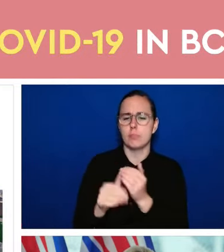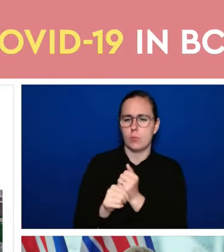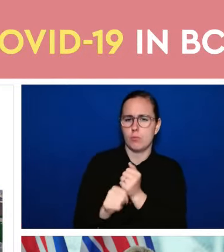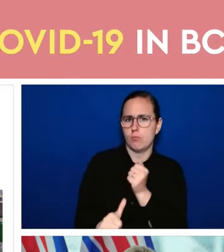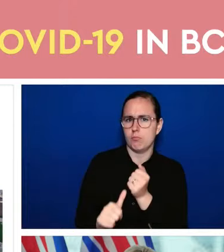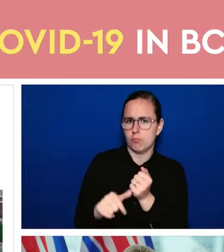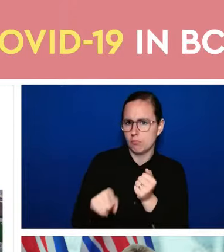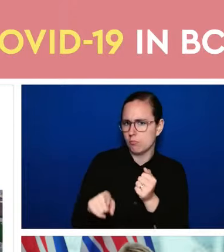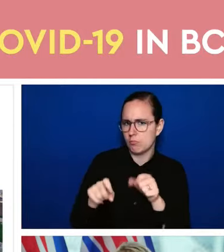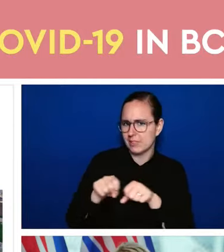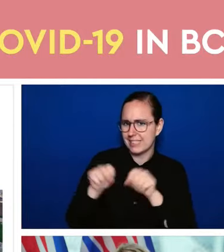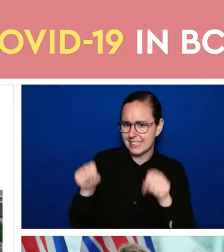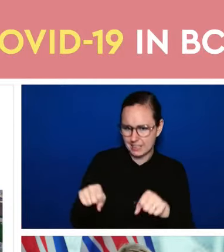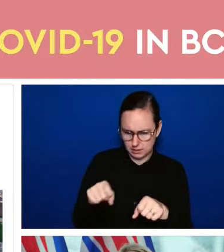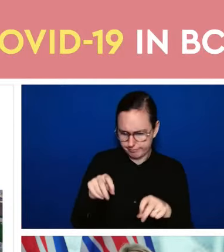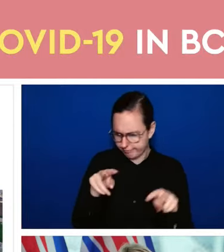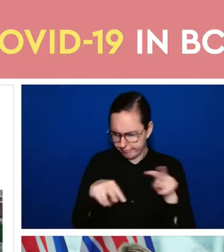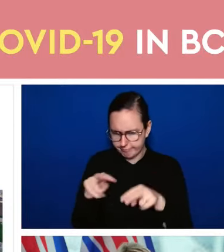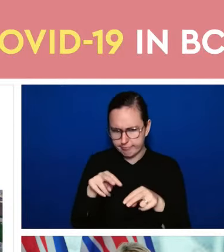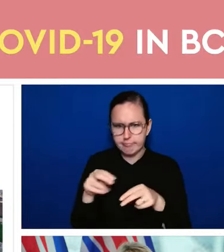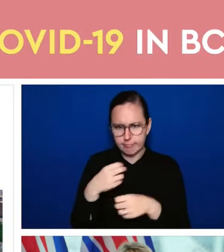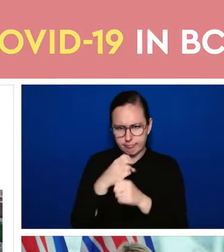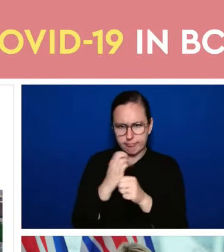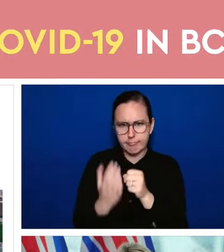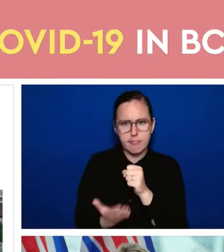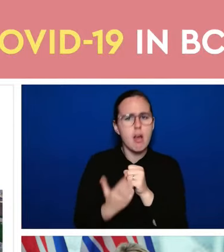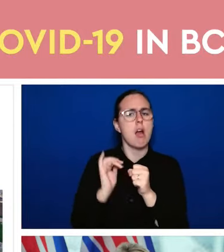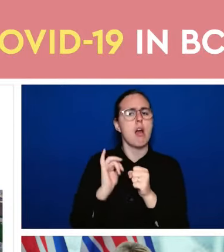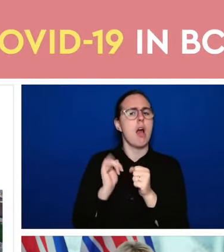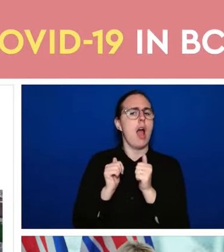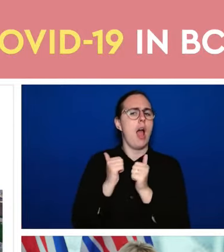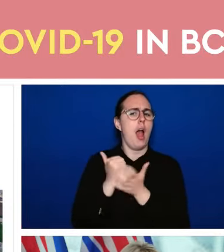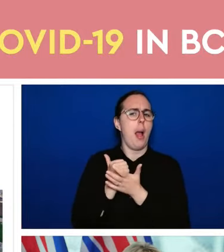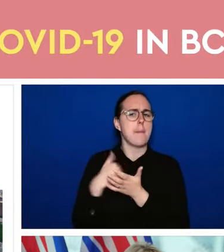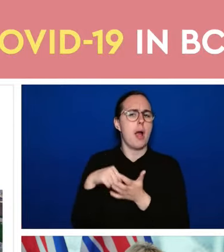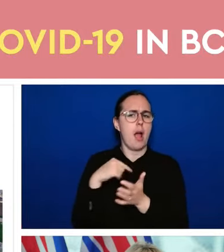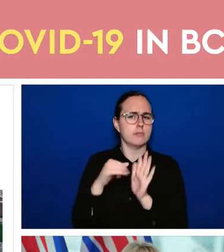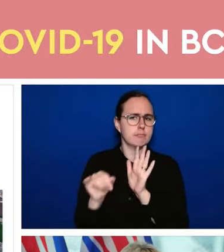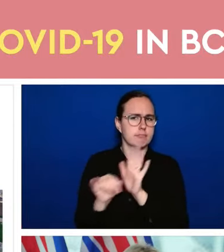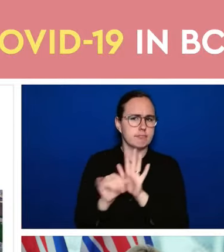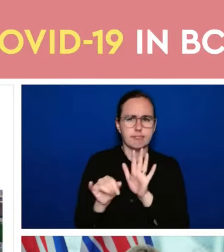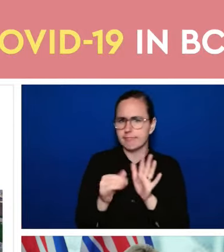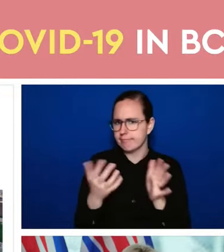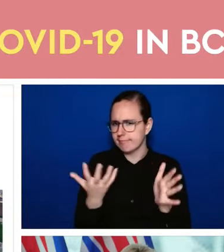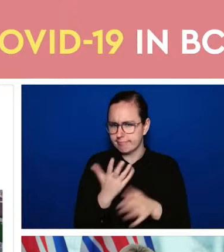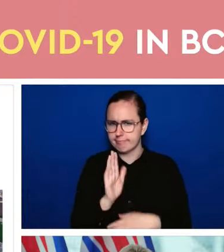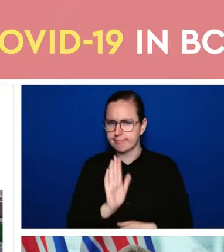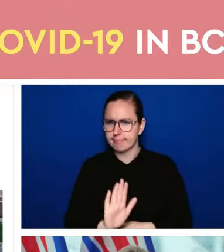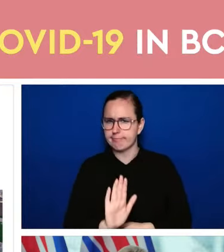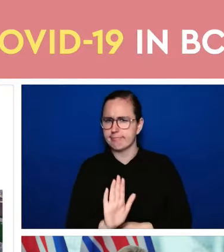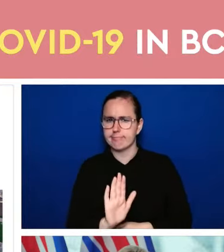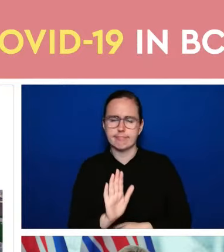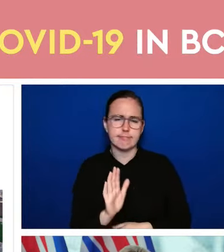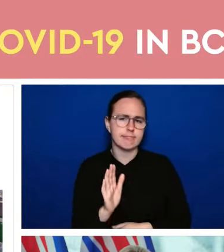And it helps with packaging detection we can use it for. Acting whether we see monkey pox